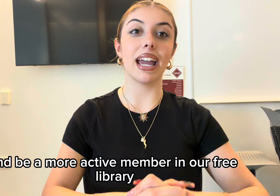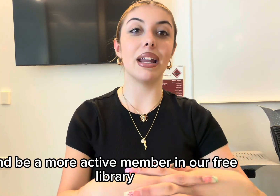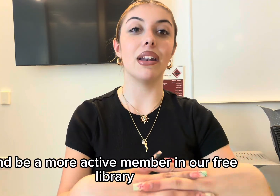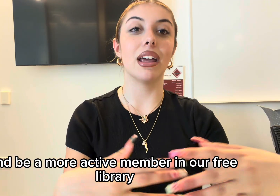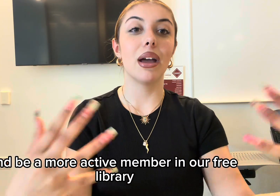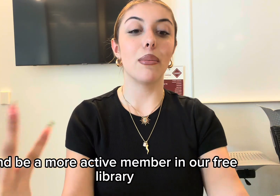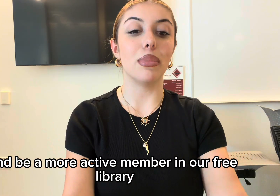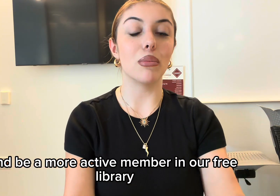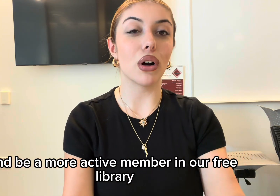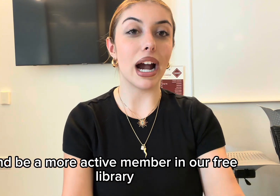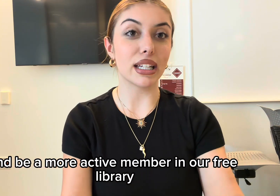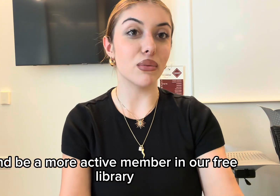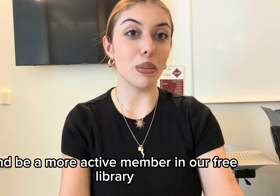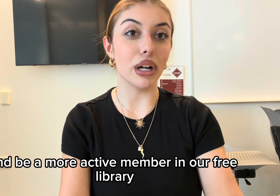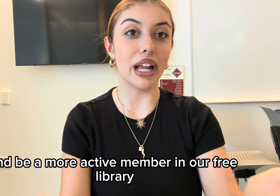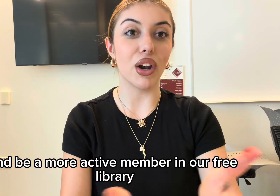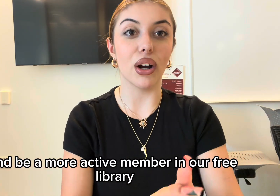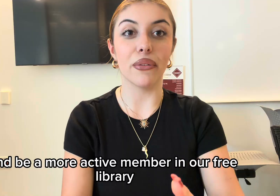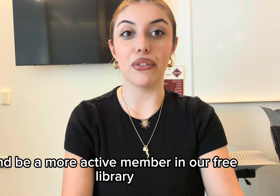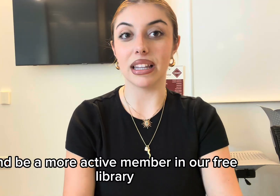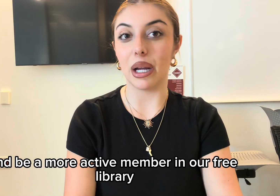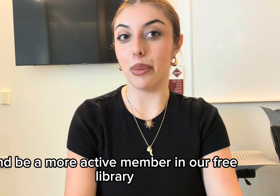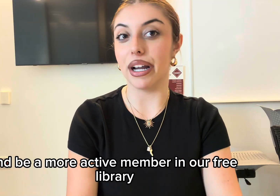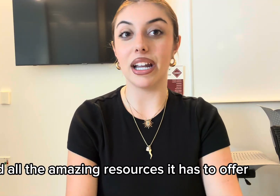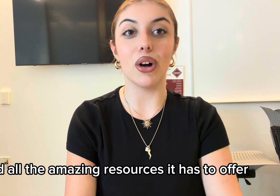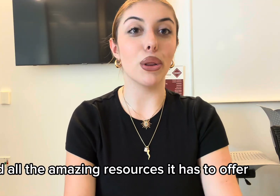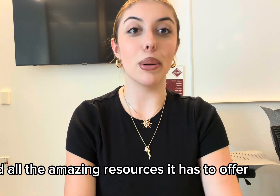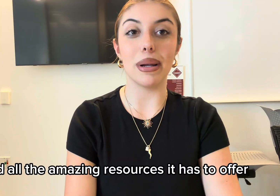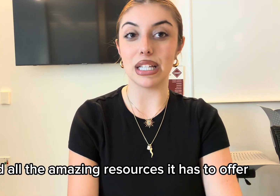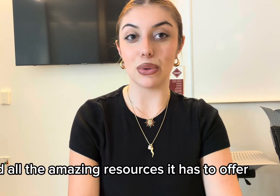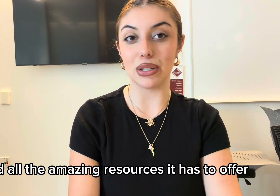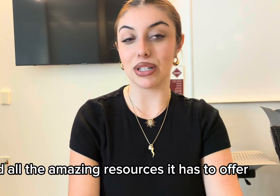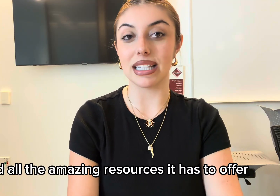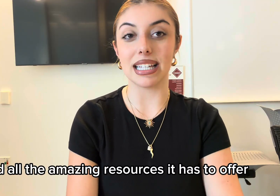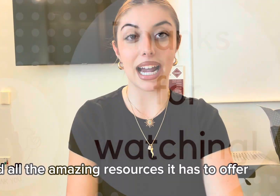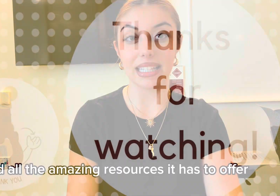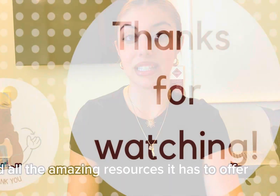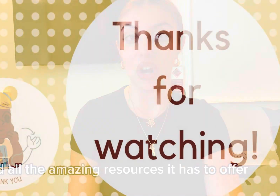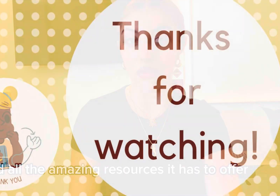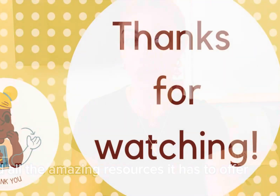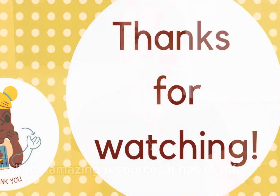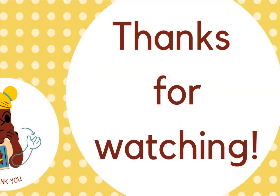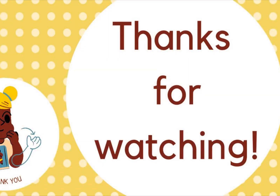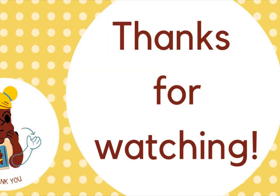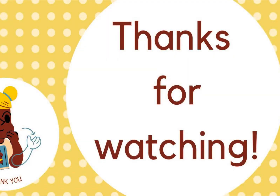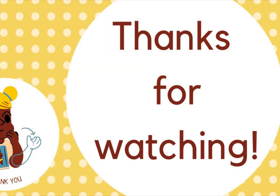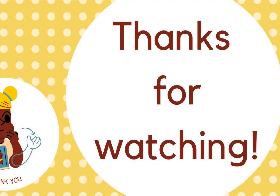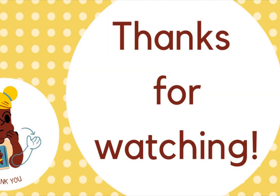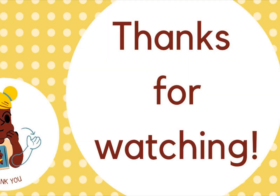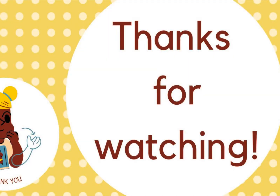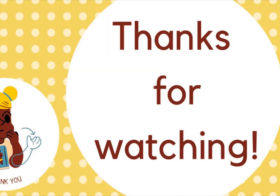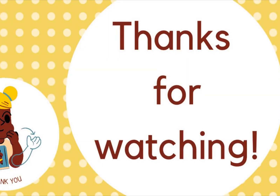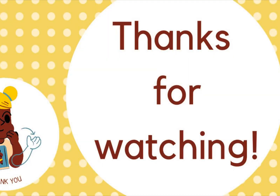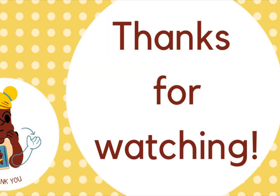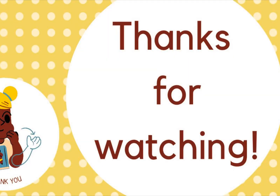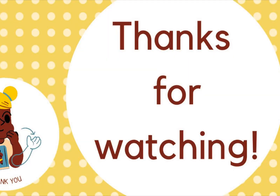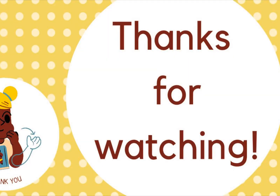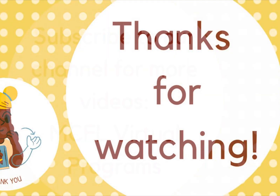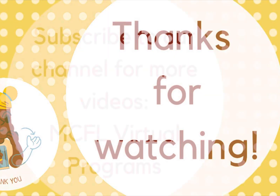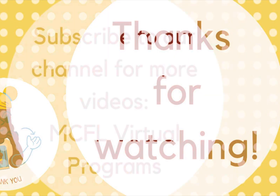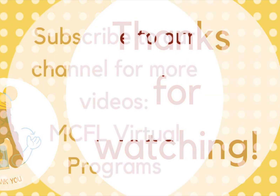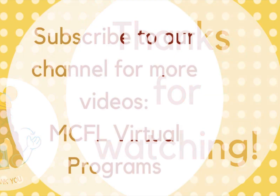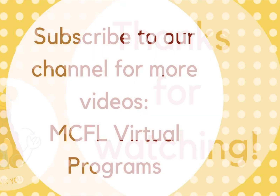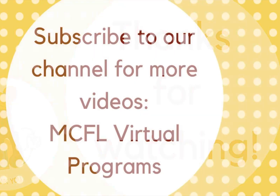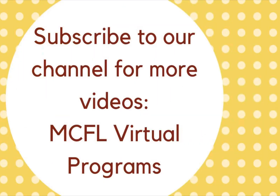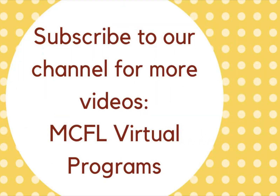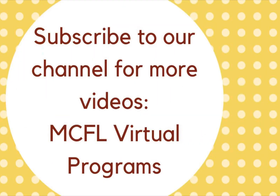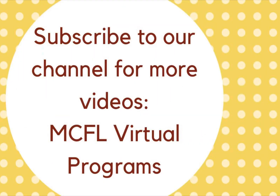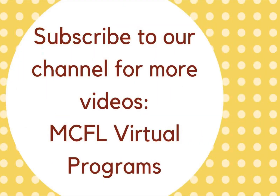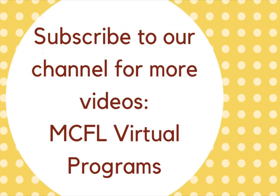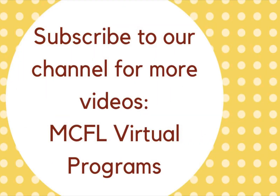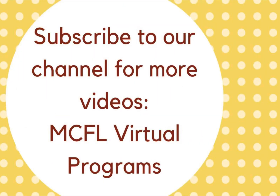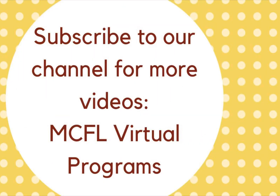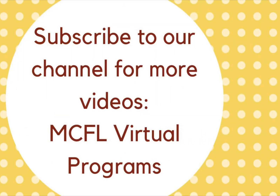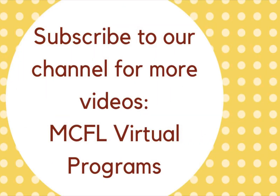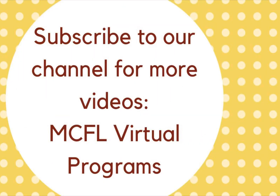and be a more active member in our free library and all the amazing resources it has to offer.